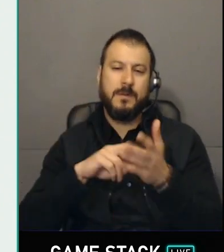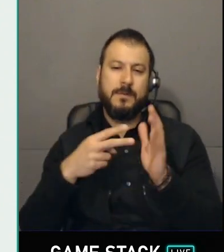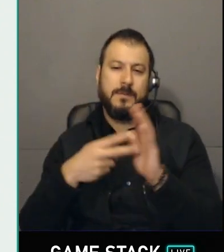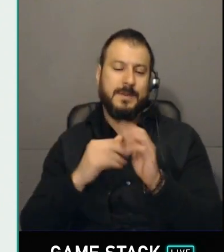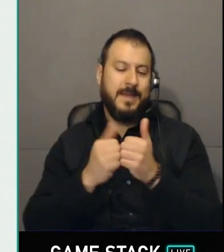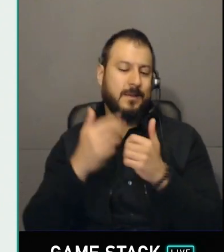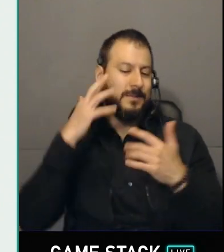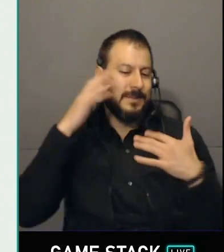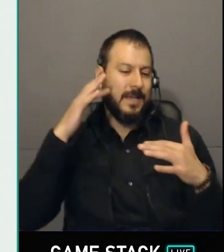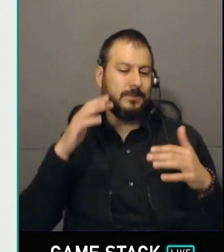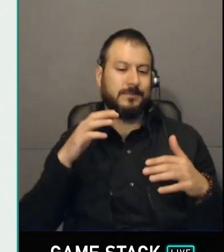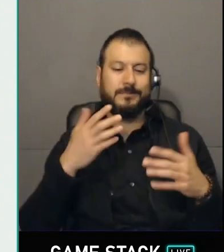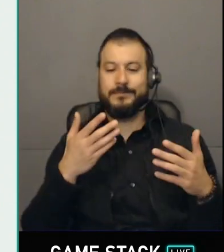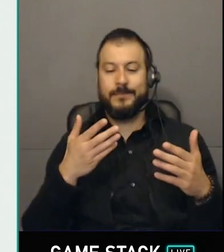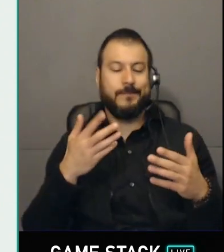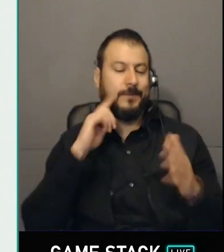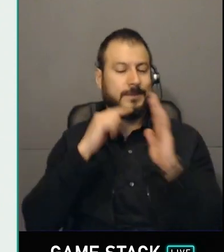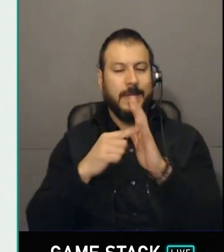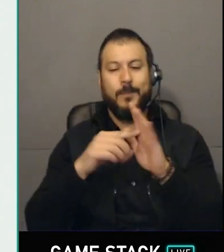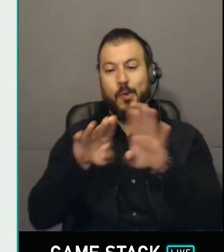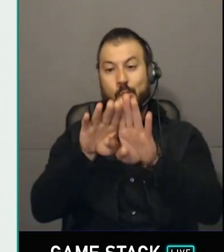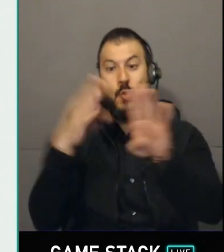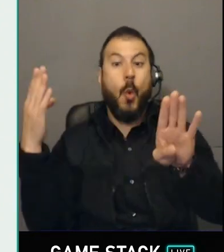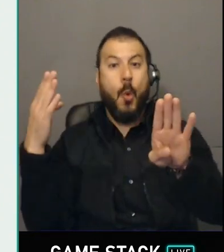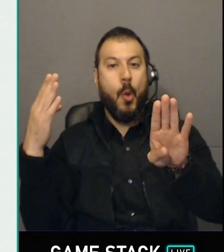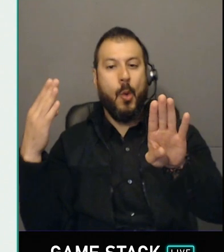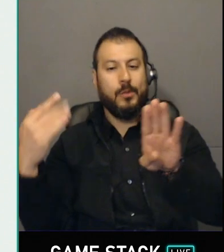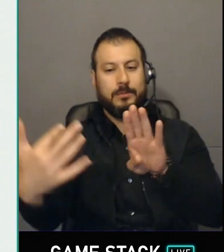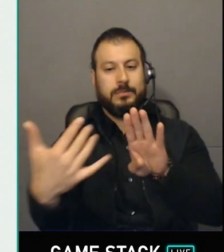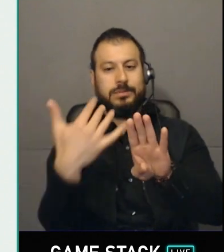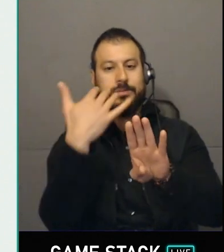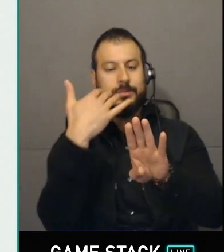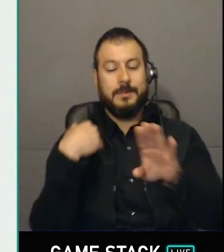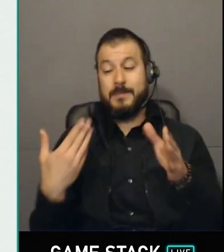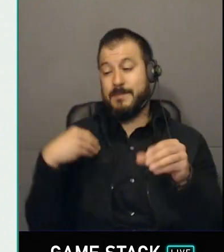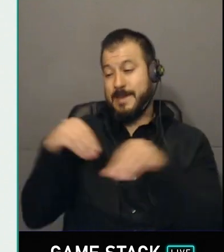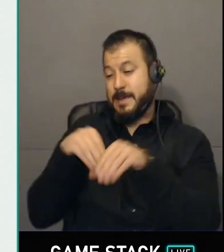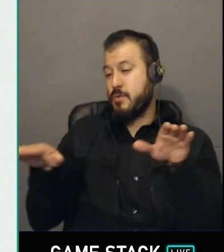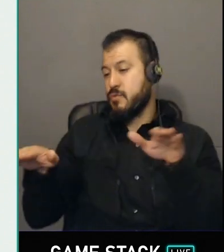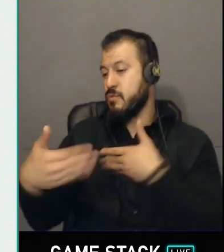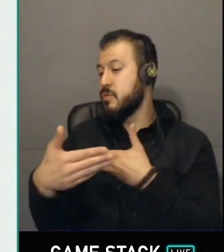room where behind a wall is some sound, but I have an open doorway.